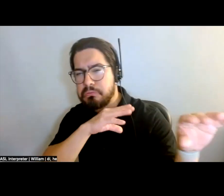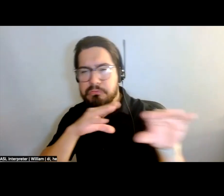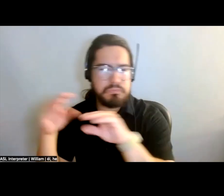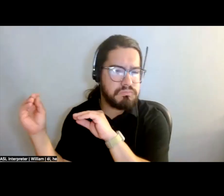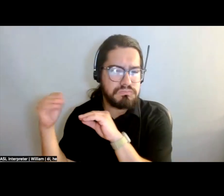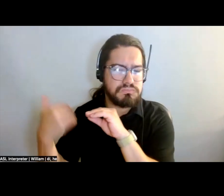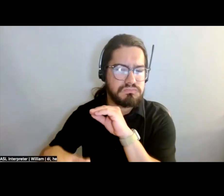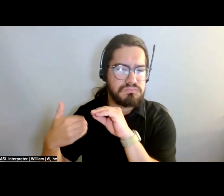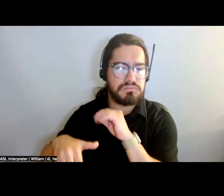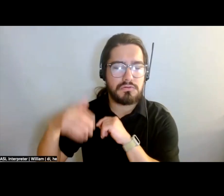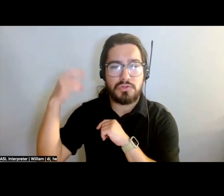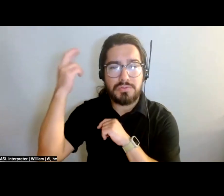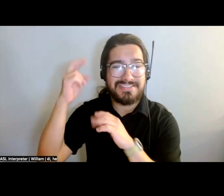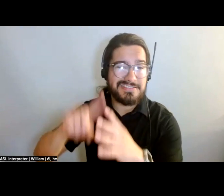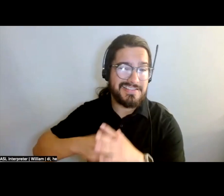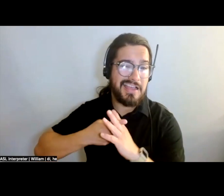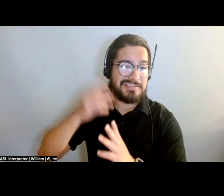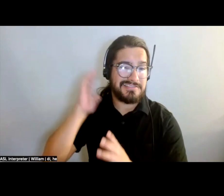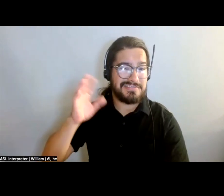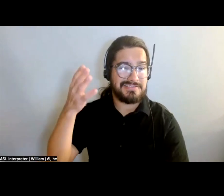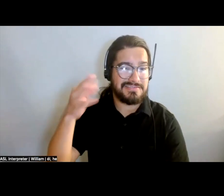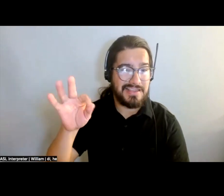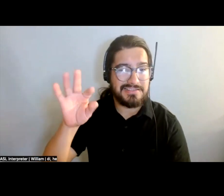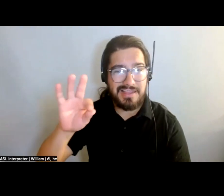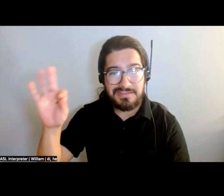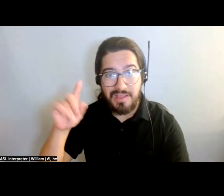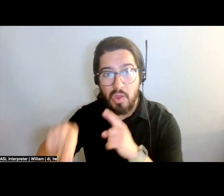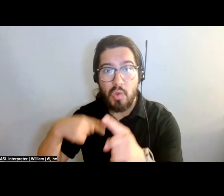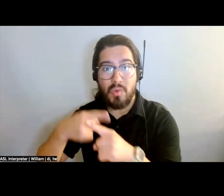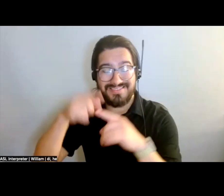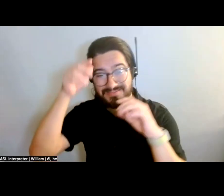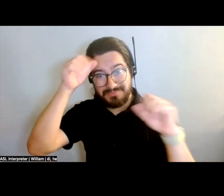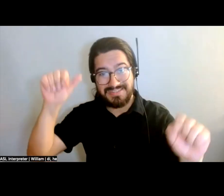It started back in 1999, when Hugo Chavez rose to power and sort of began this process